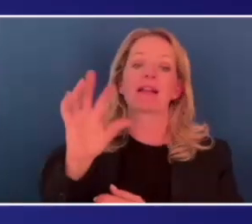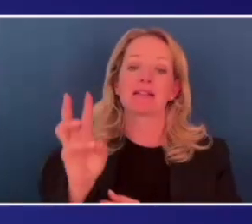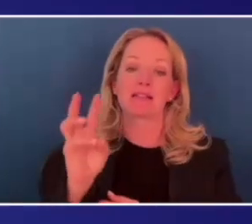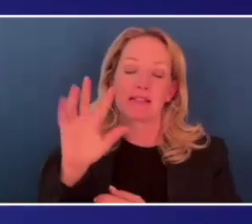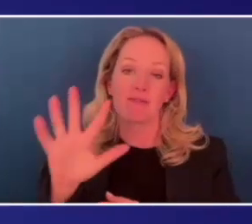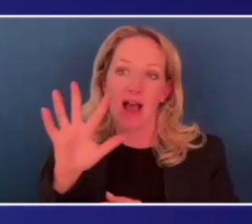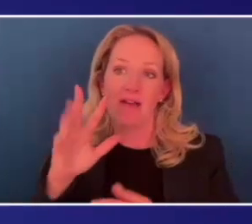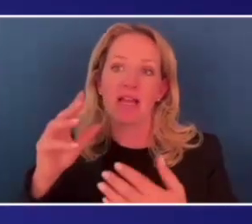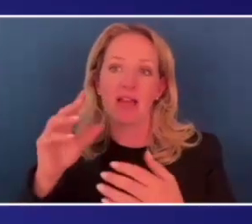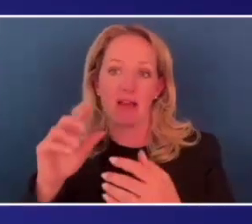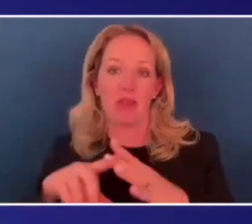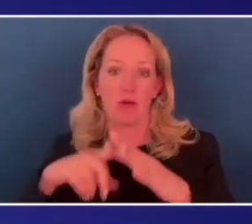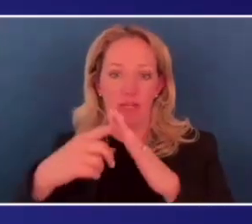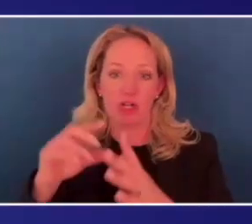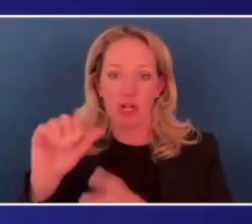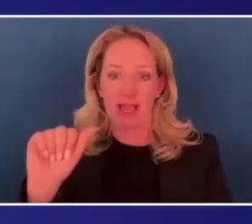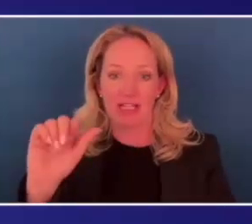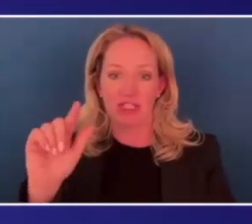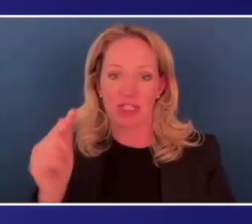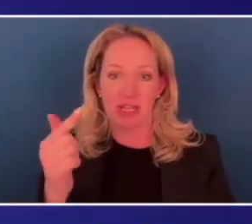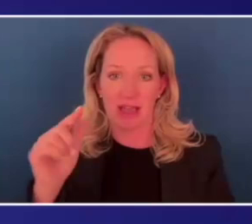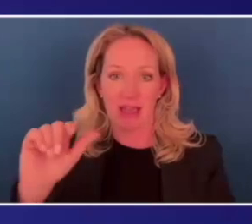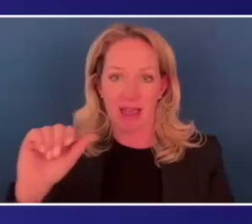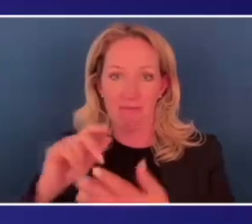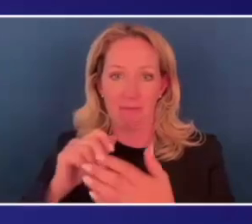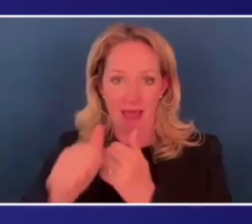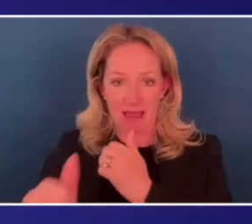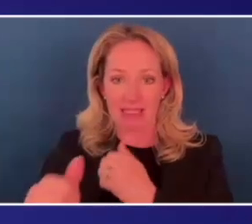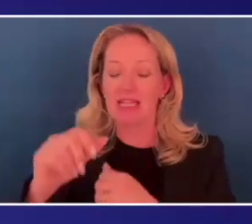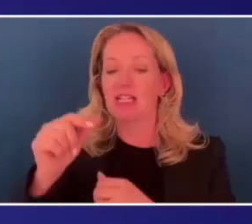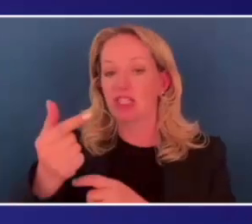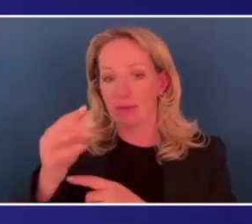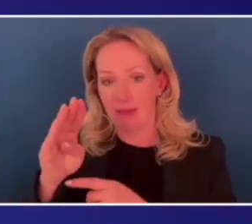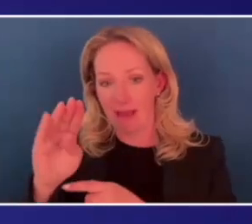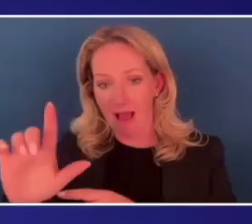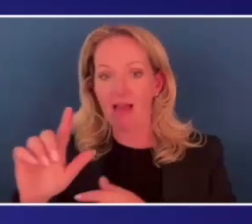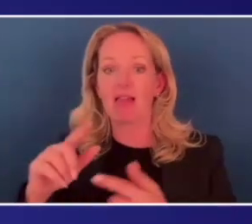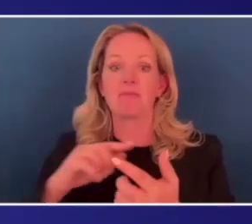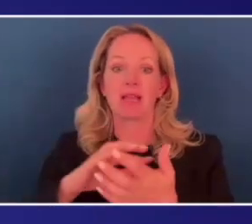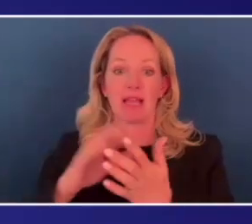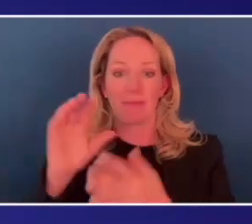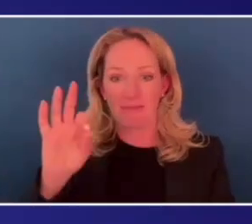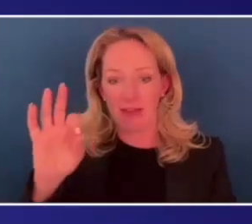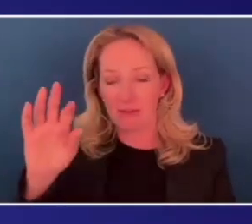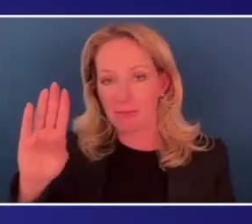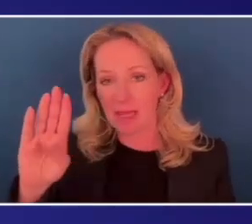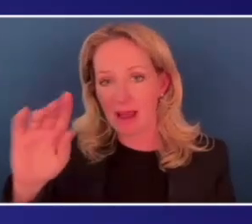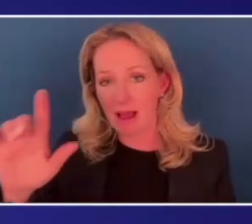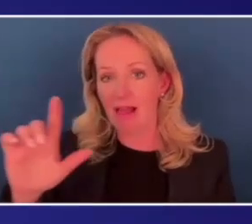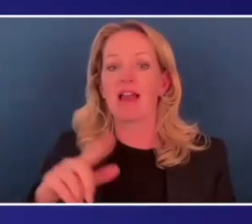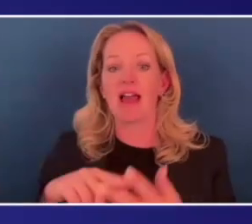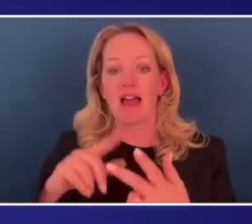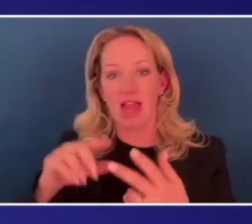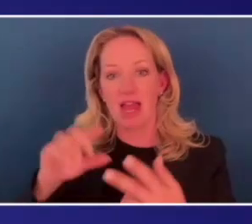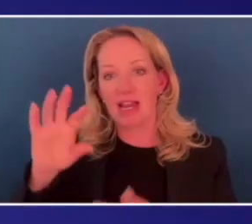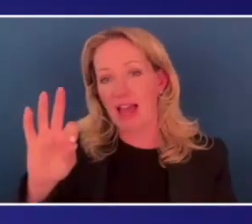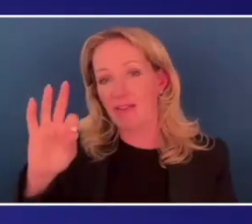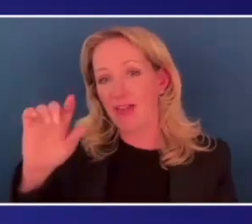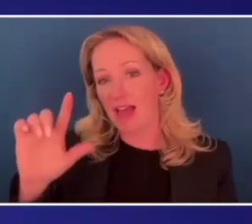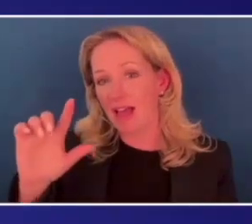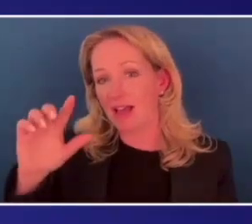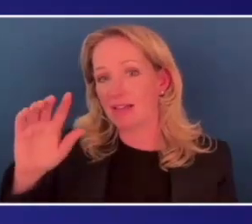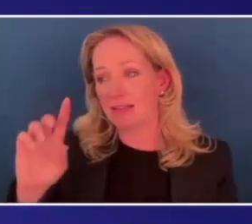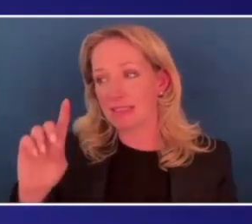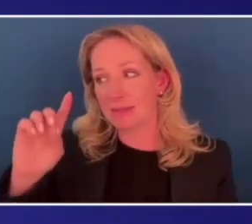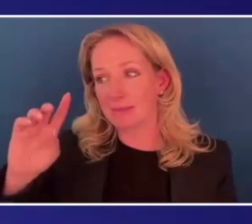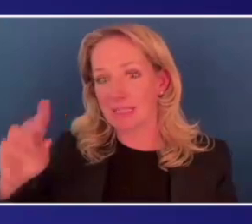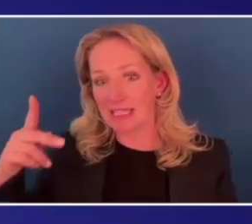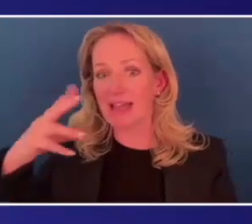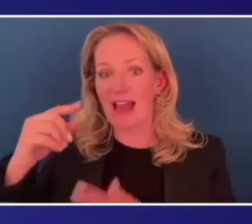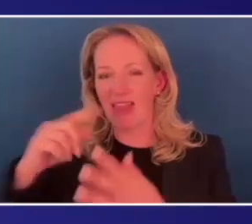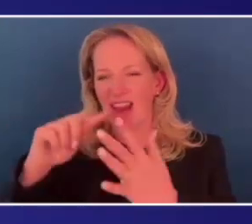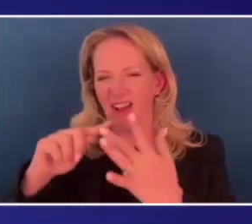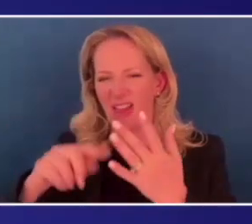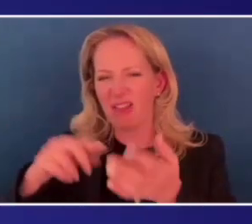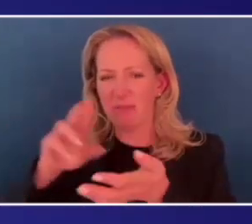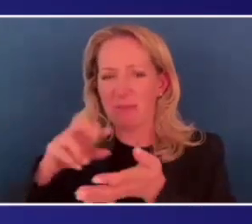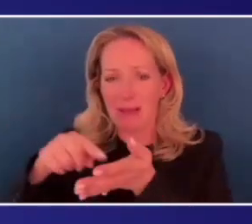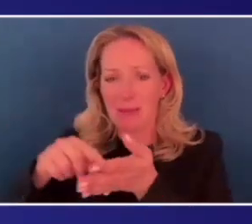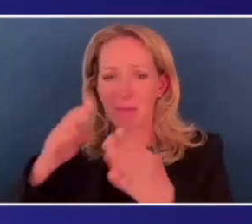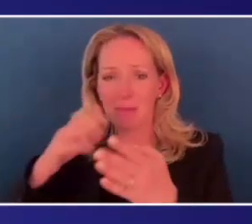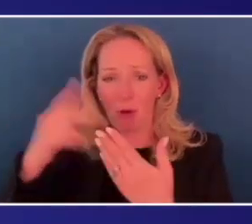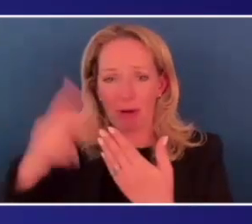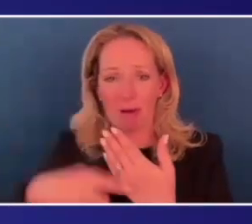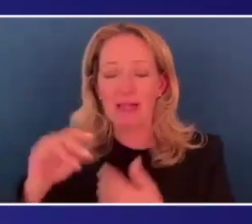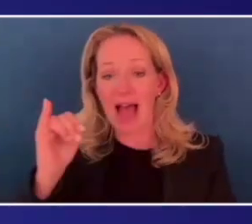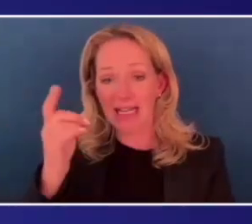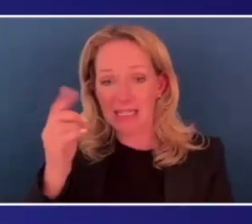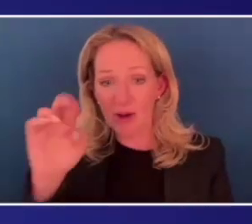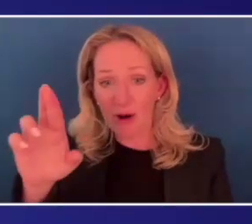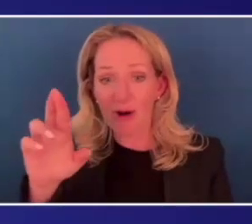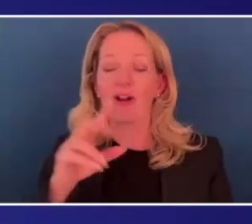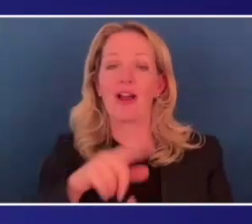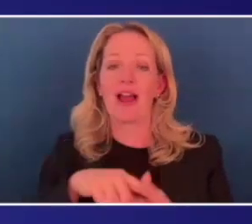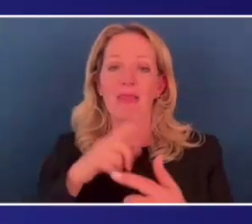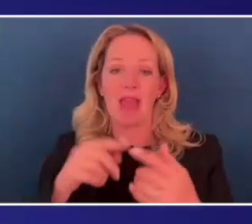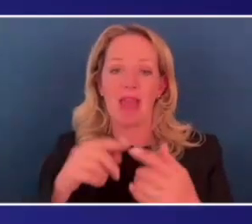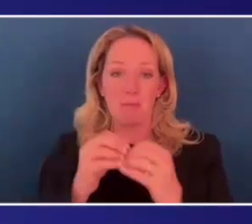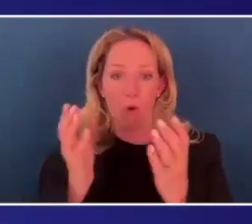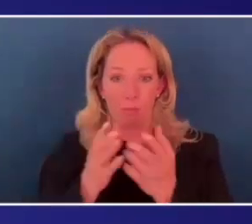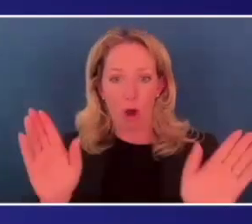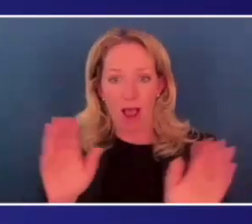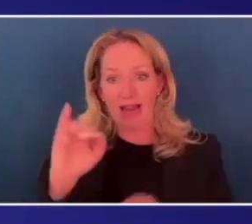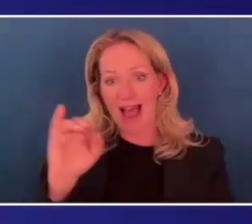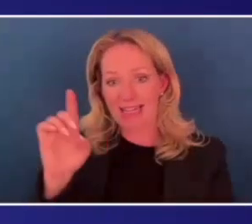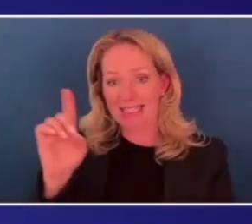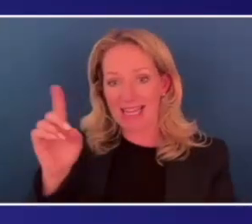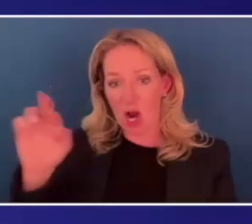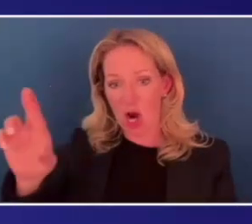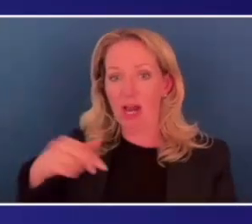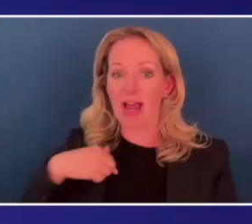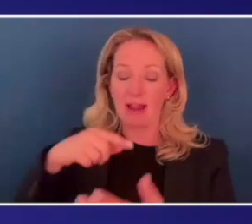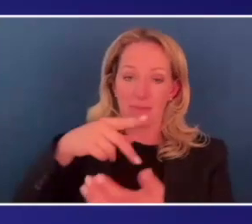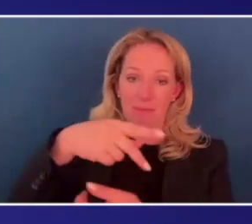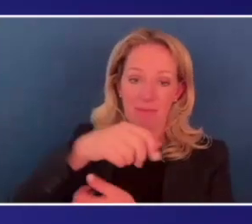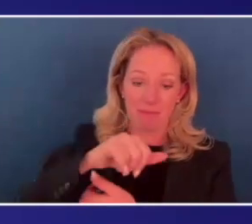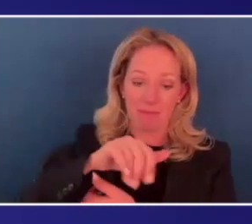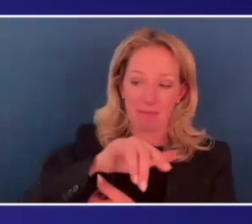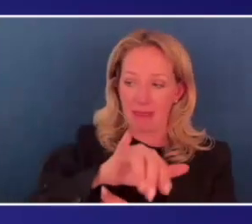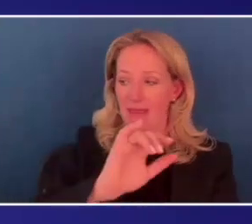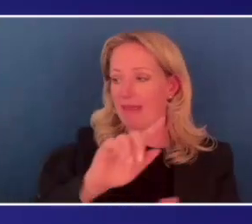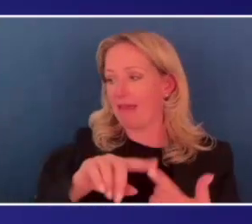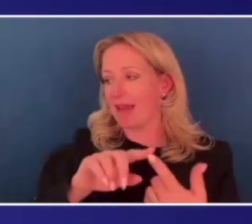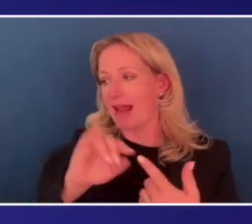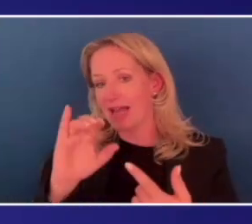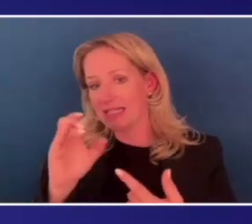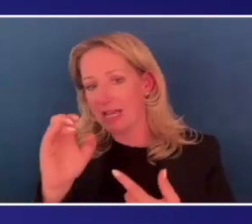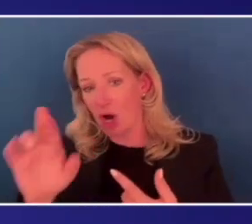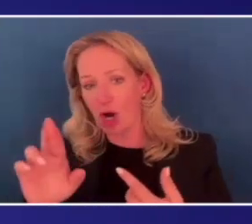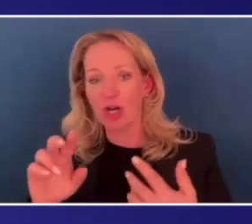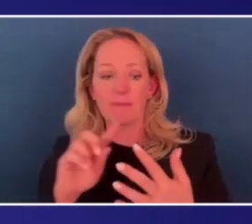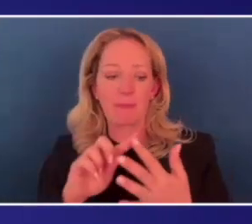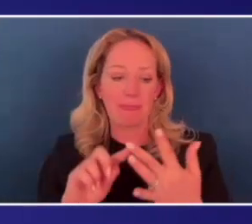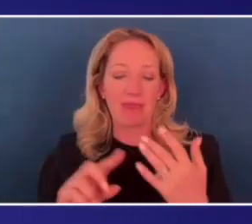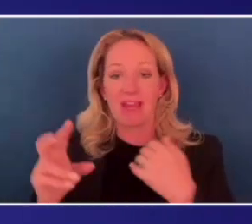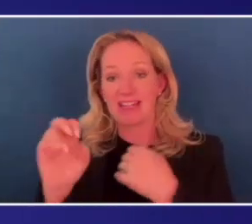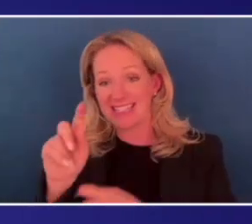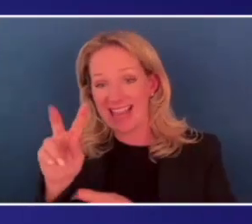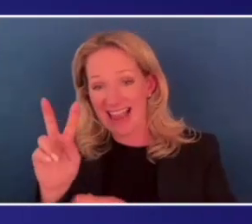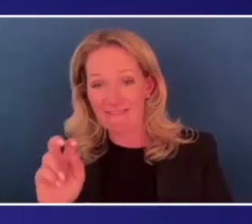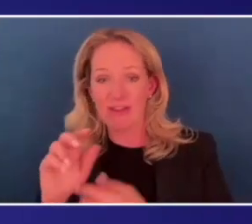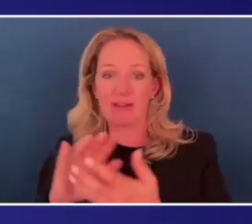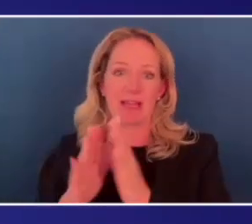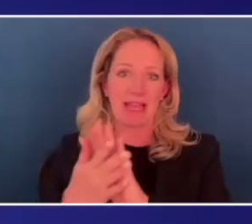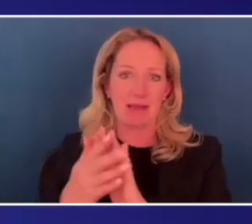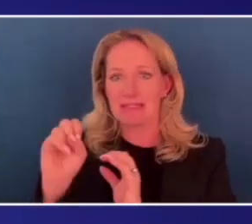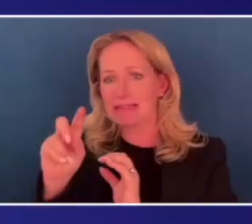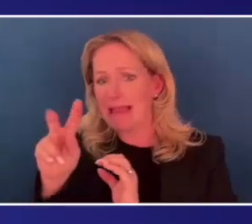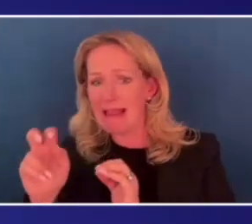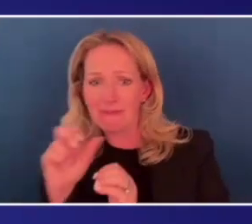And out of that we got GBL, which in the 90 developed into FFPL, which would be scrapped for the FDLP and under all these repayment programs, we got IVR and then we got the broader based IDR, which had pay and then had repay and has ICR and then say repay turned into save and now save doesn't exist basically.